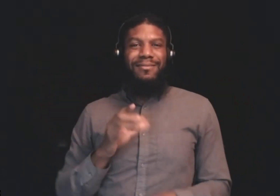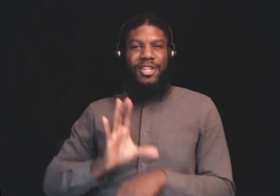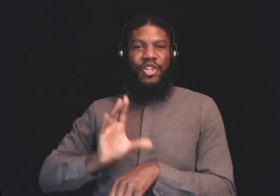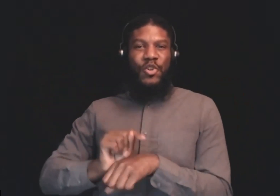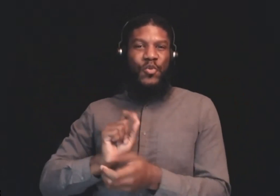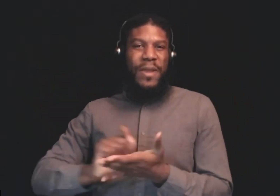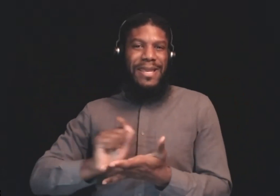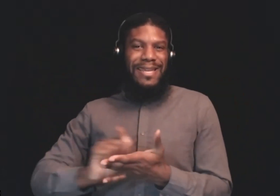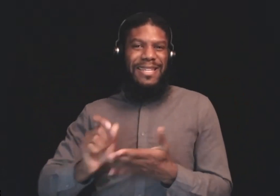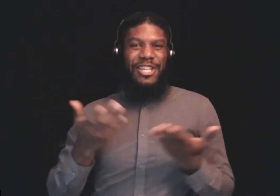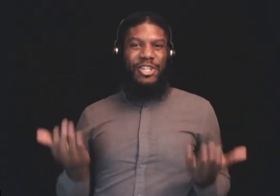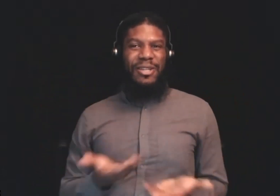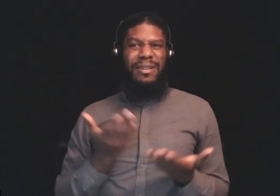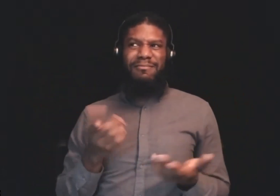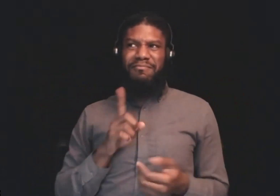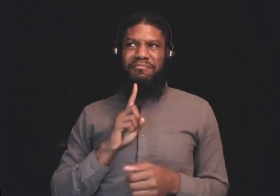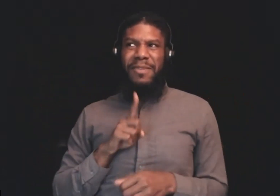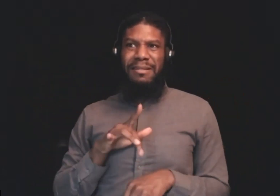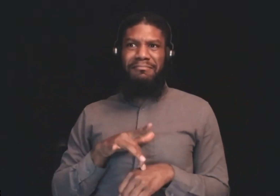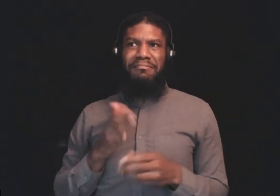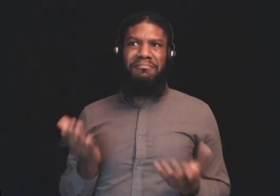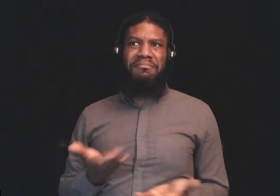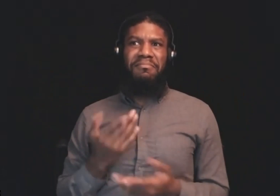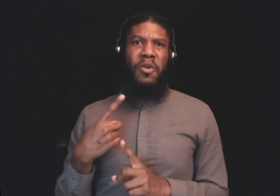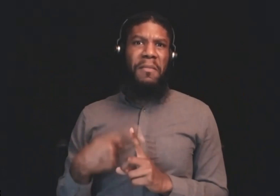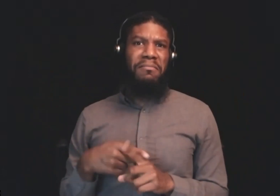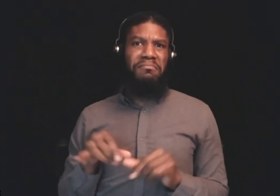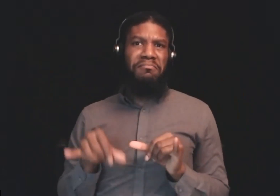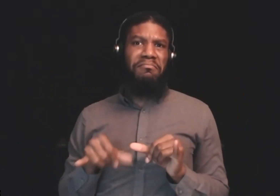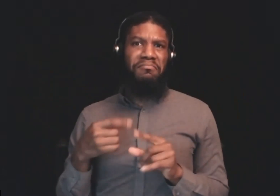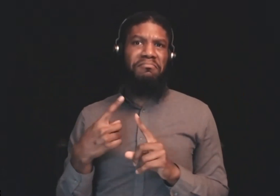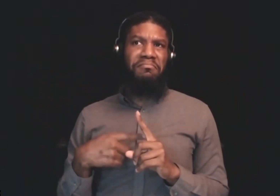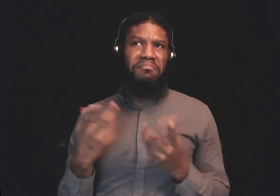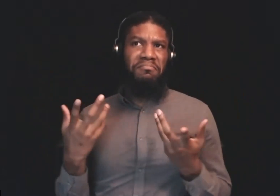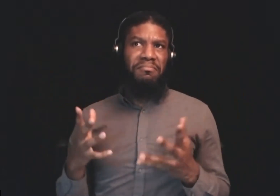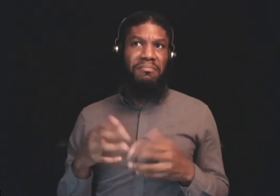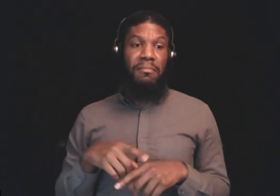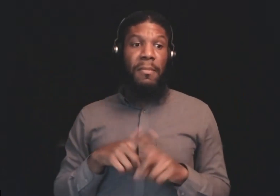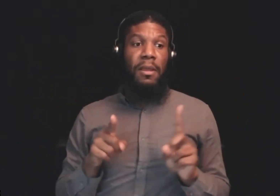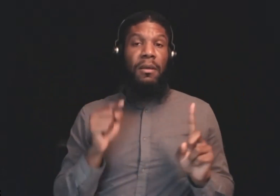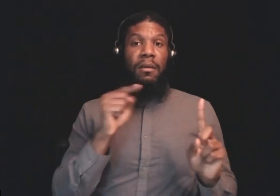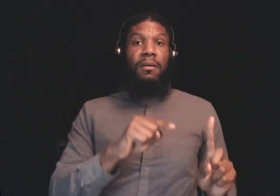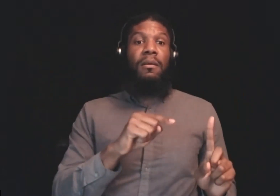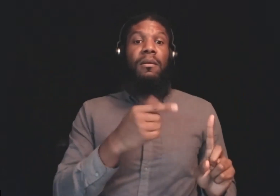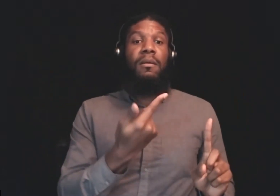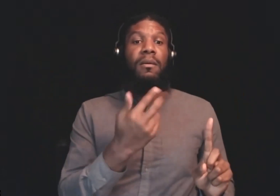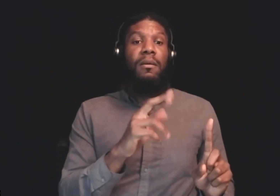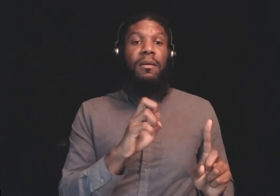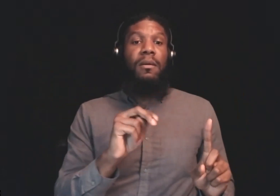I've really only been here for about a month, but as far as Greensboro goes, it seemed like